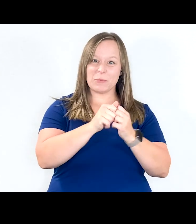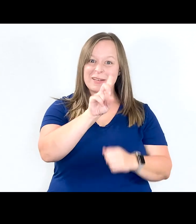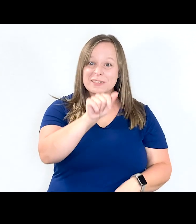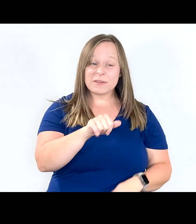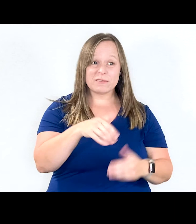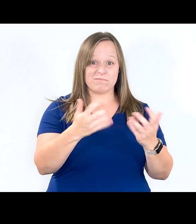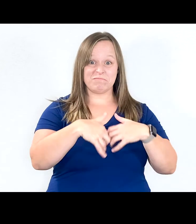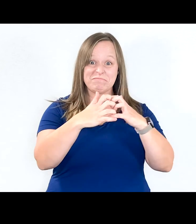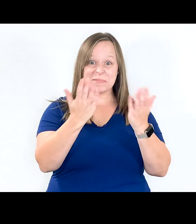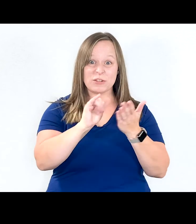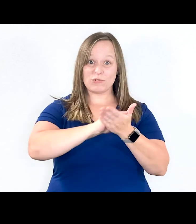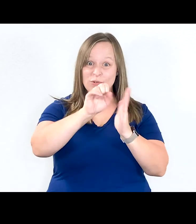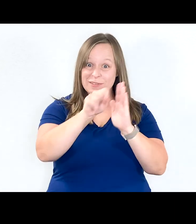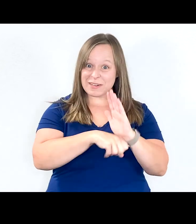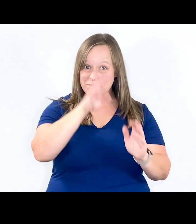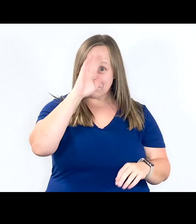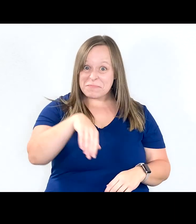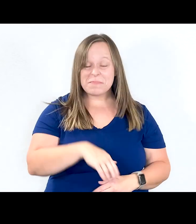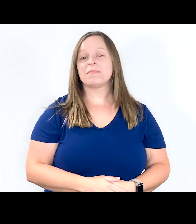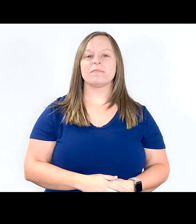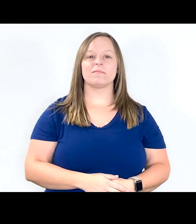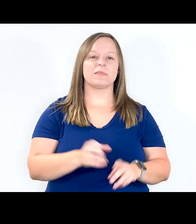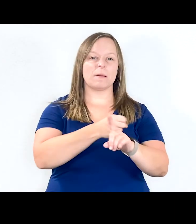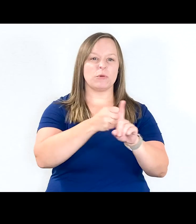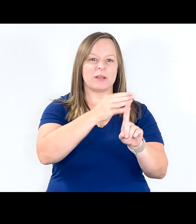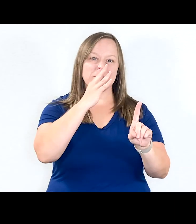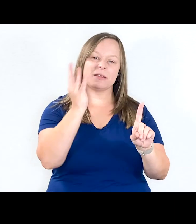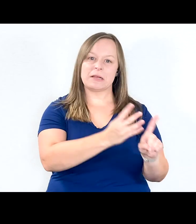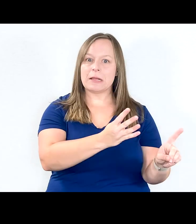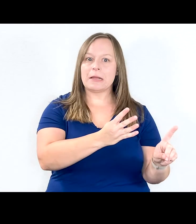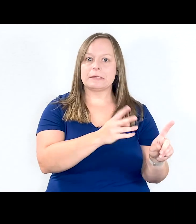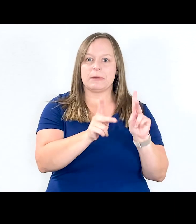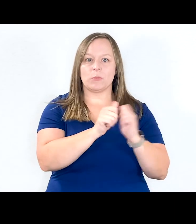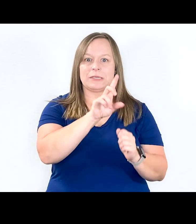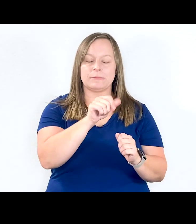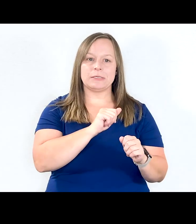and that it was created right here in New York State? Abuse and neglect of people with disabilities